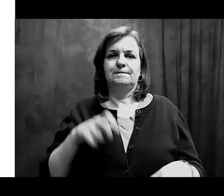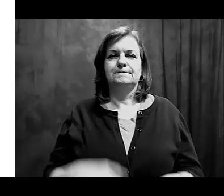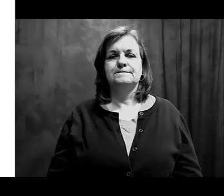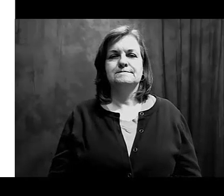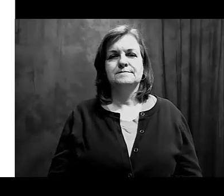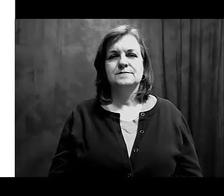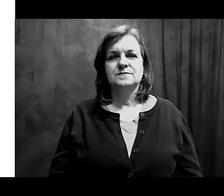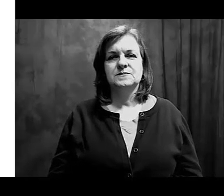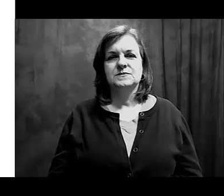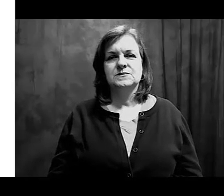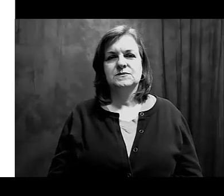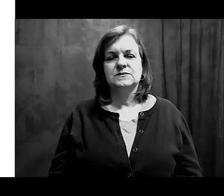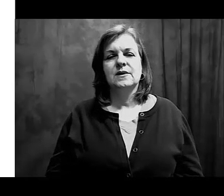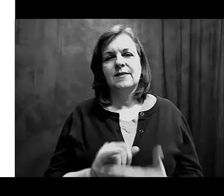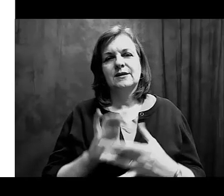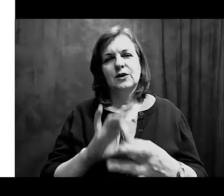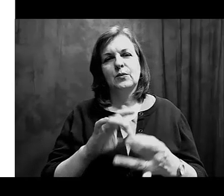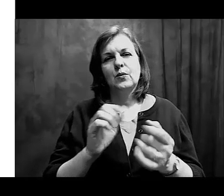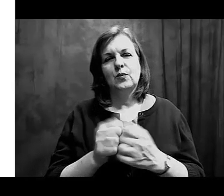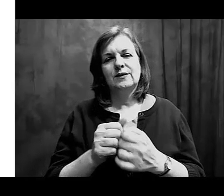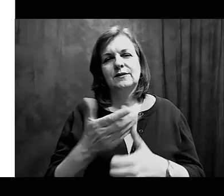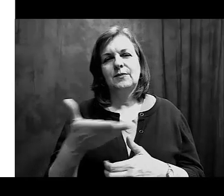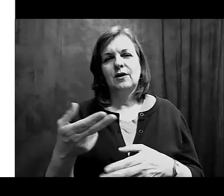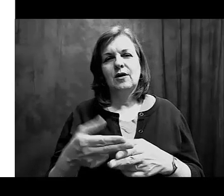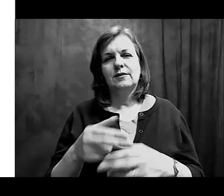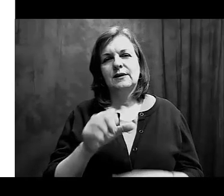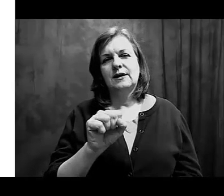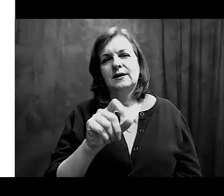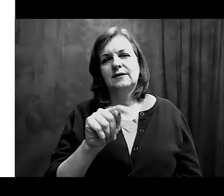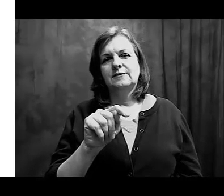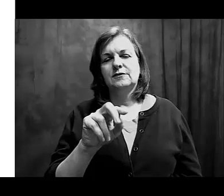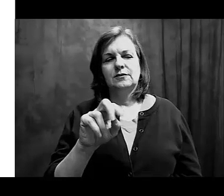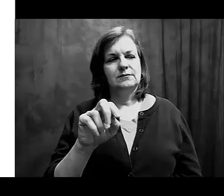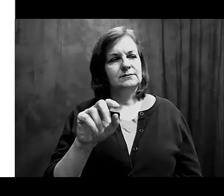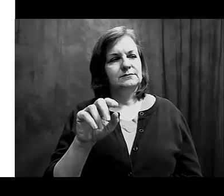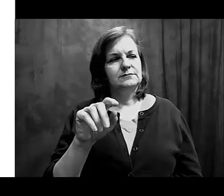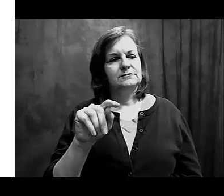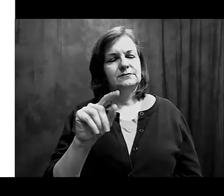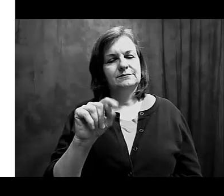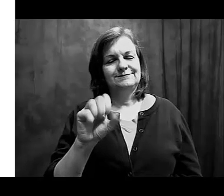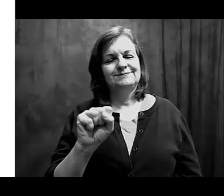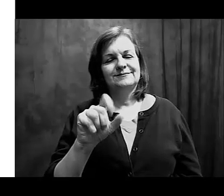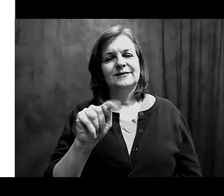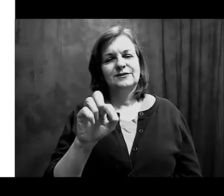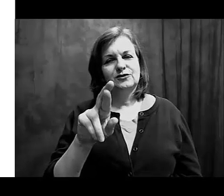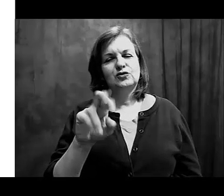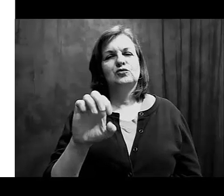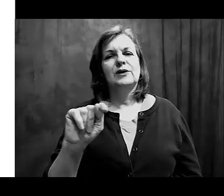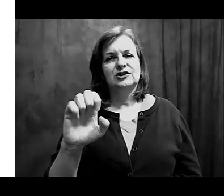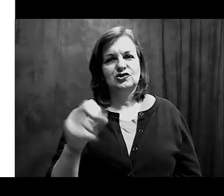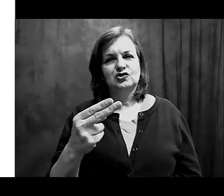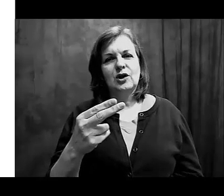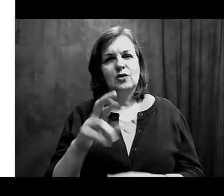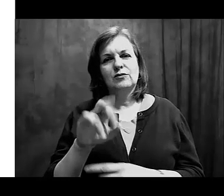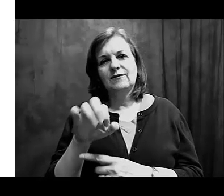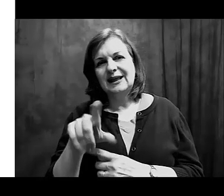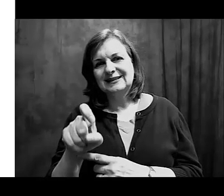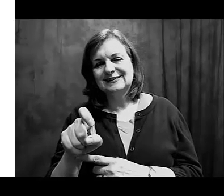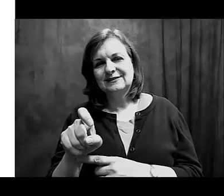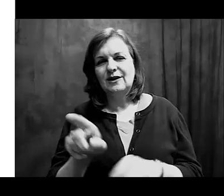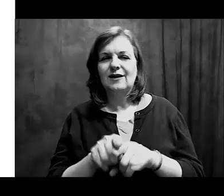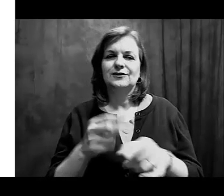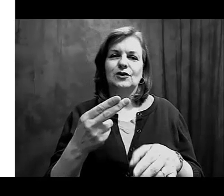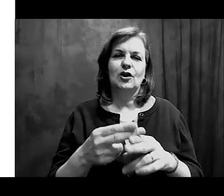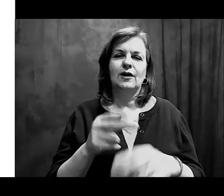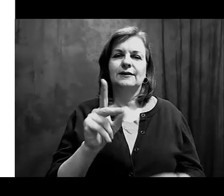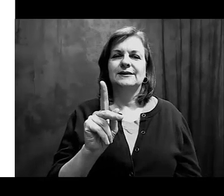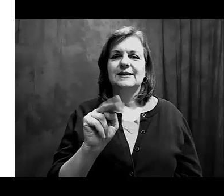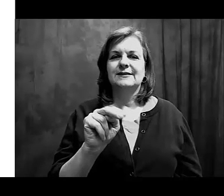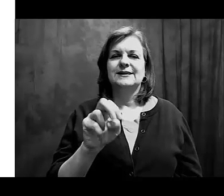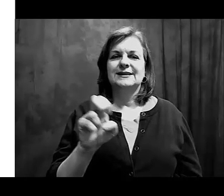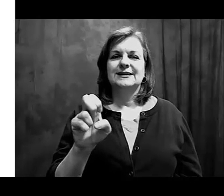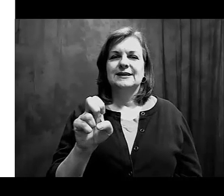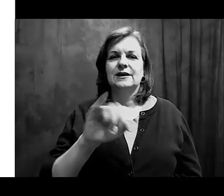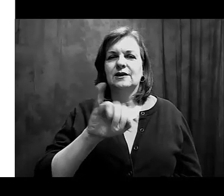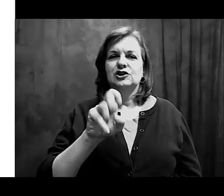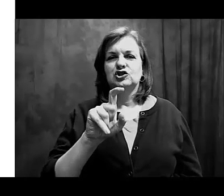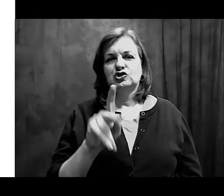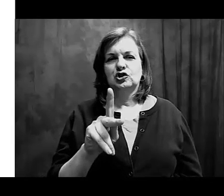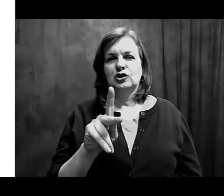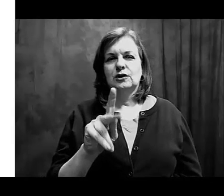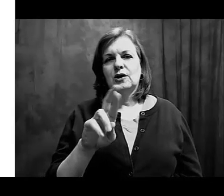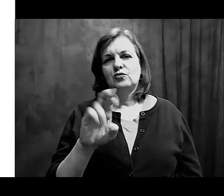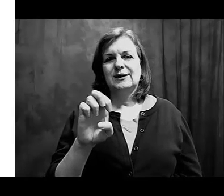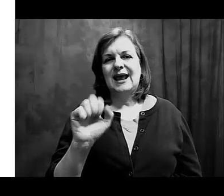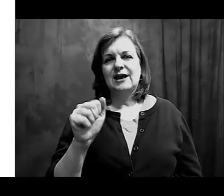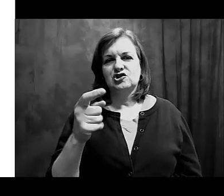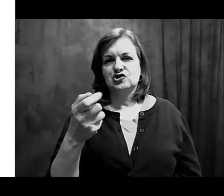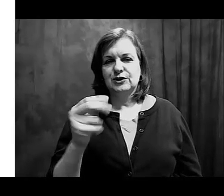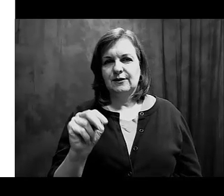this is associated very much was something known as the stretch reflex the stretch reflex or what we call the knee jerk reaction